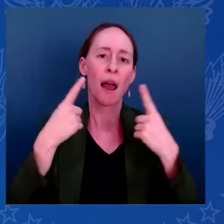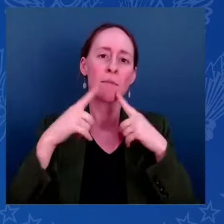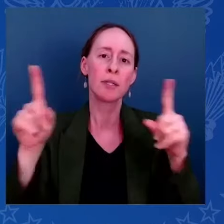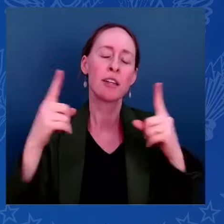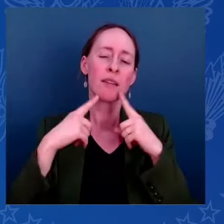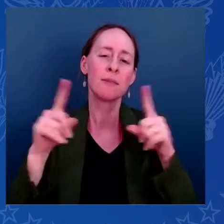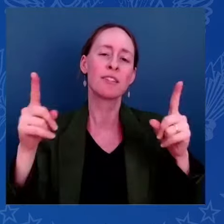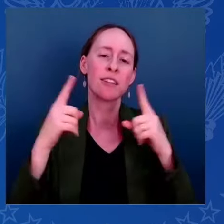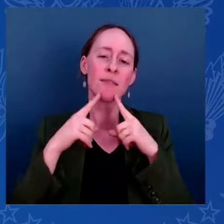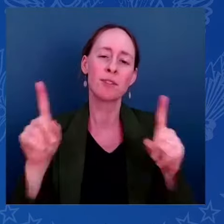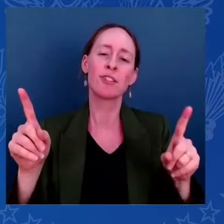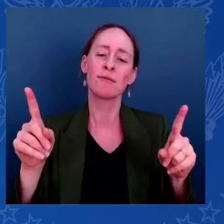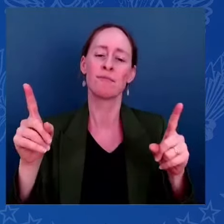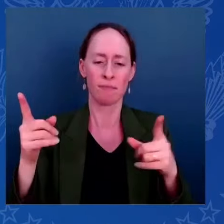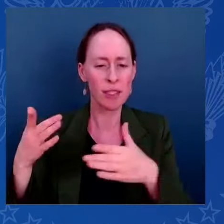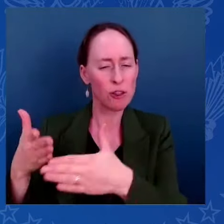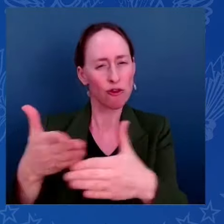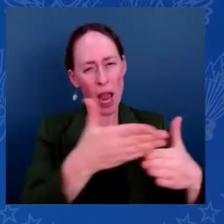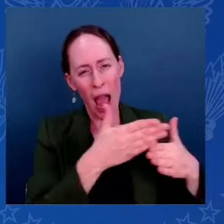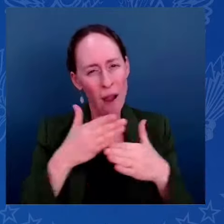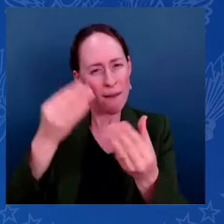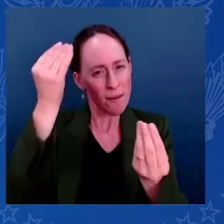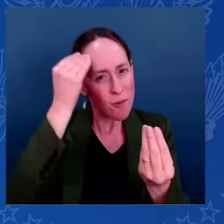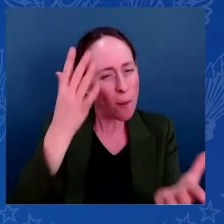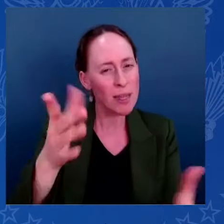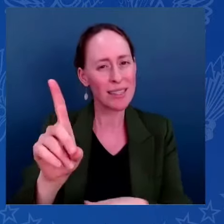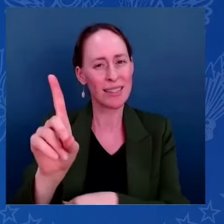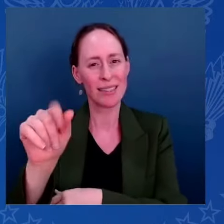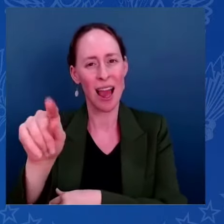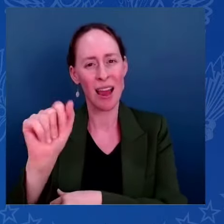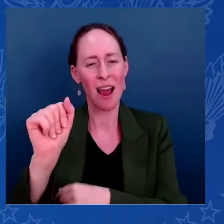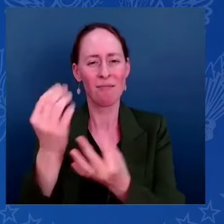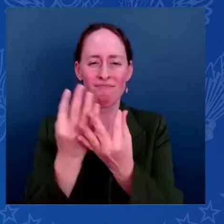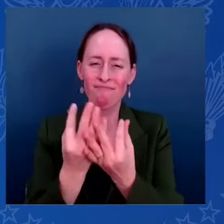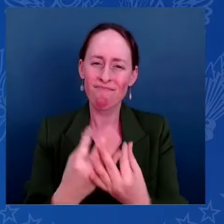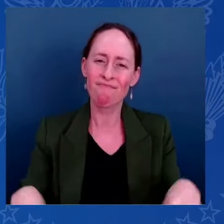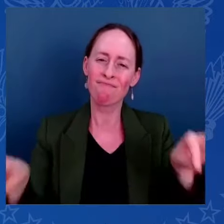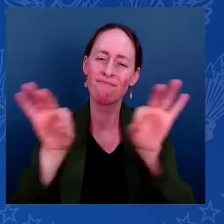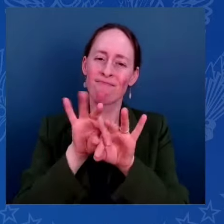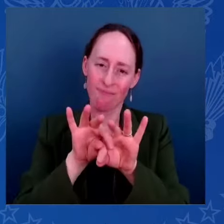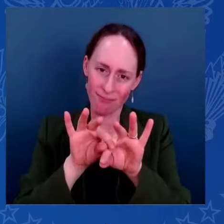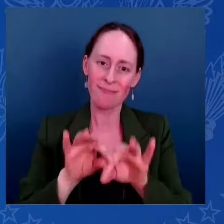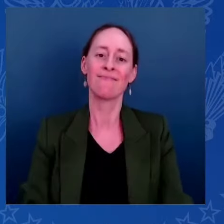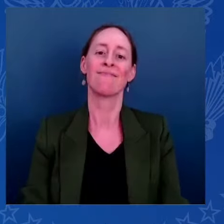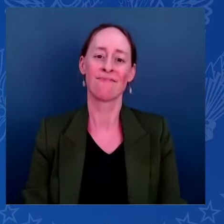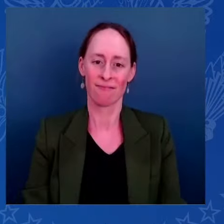I'm going to be moving on from here to other places as well to make more of these announcements, but we're on the verge.